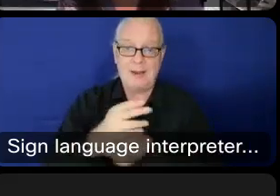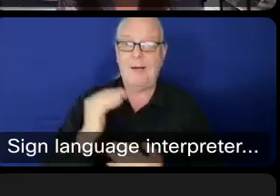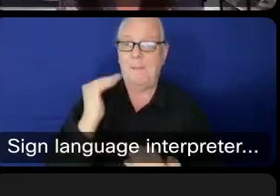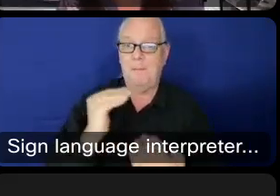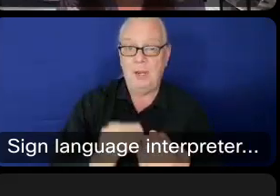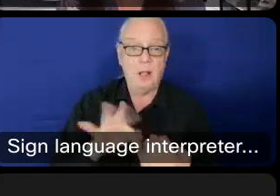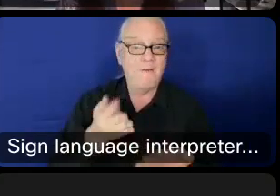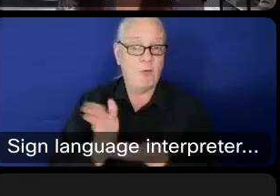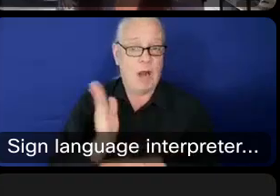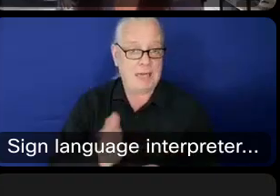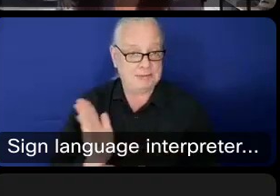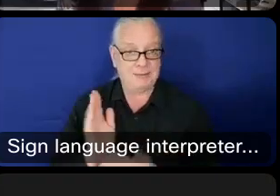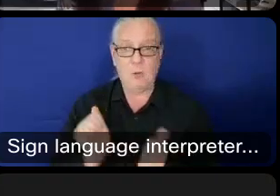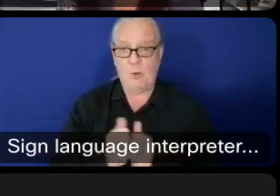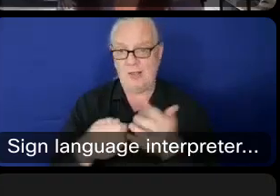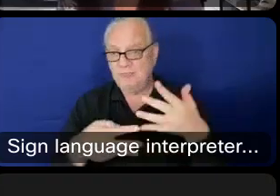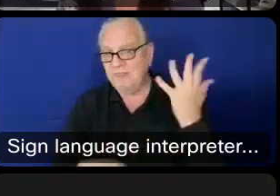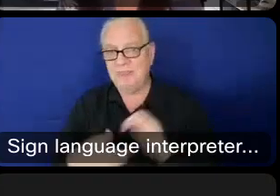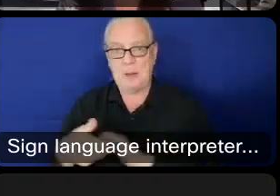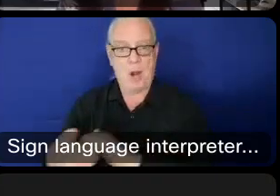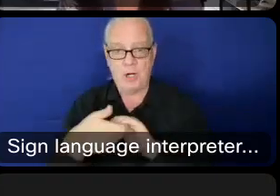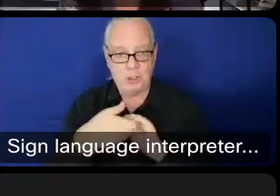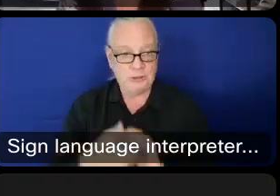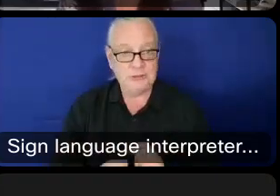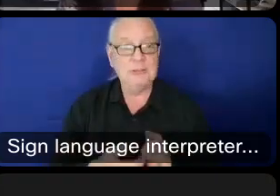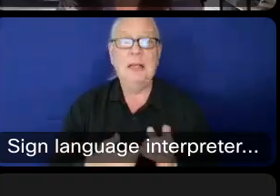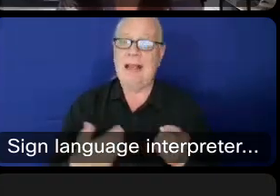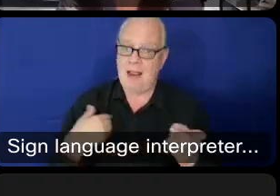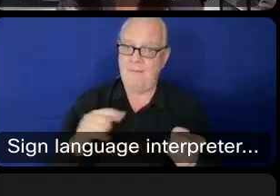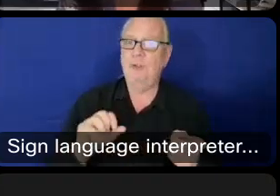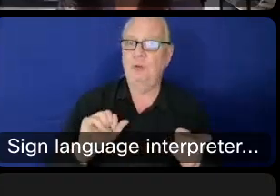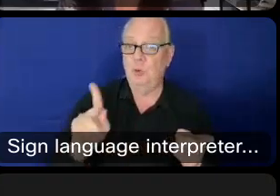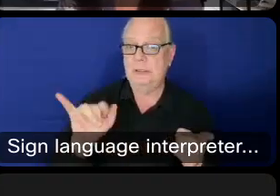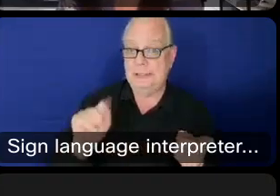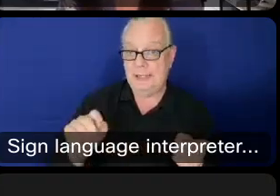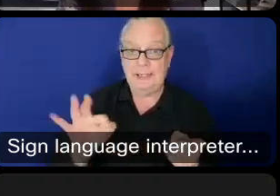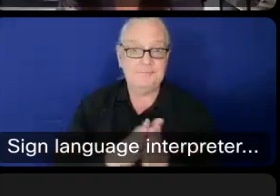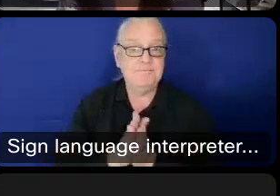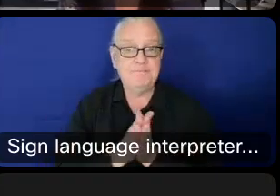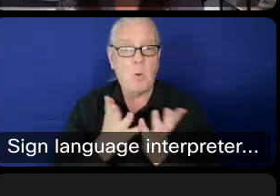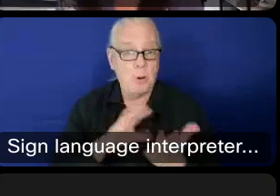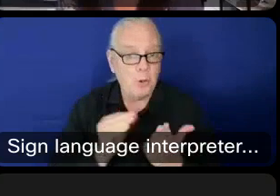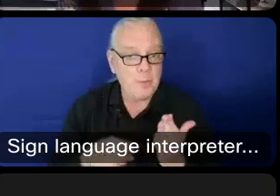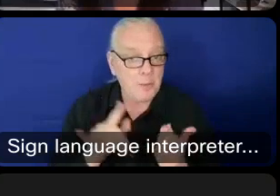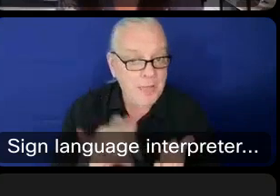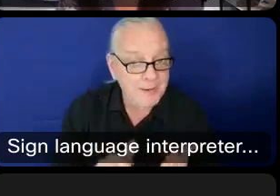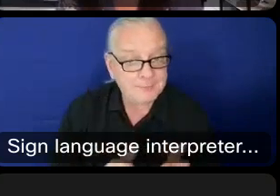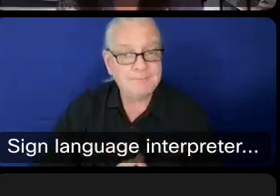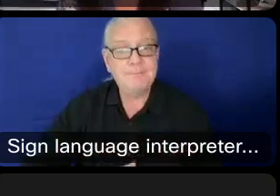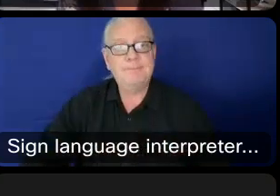And here's a toolkit. If folks are interested in learning more about that, they can read that information in the toolkit